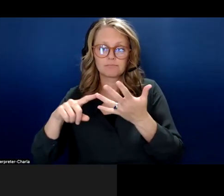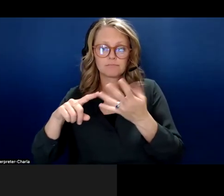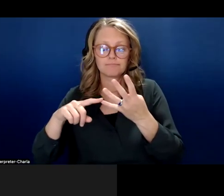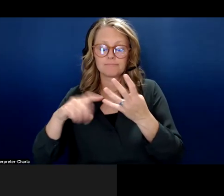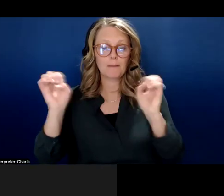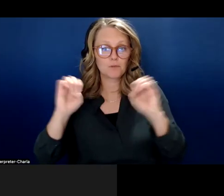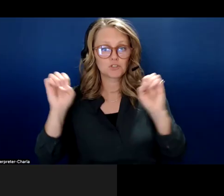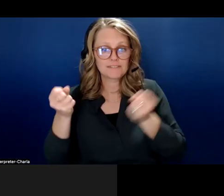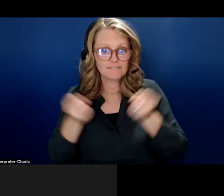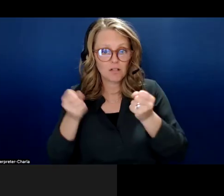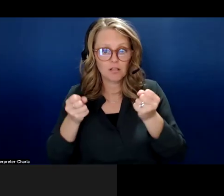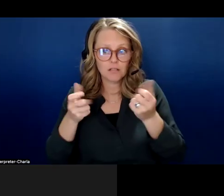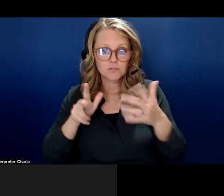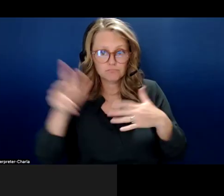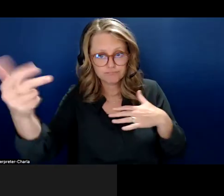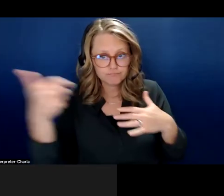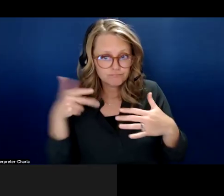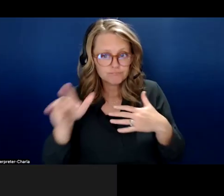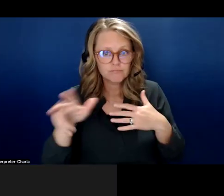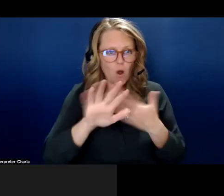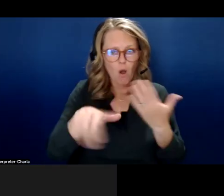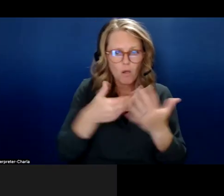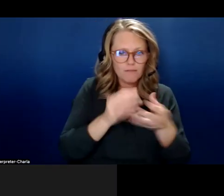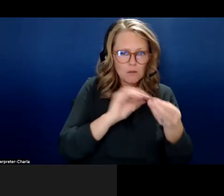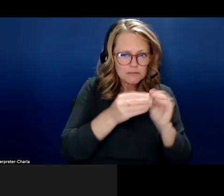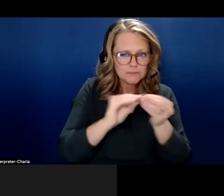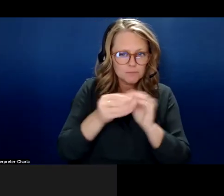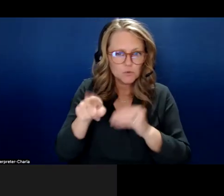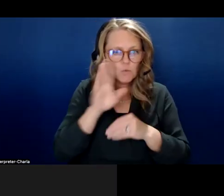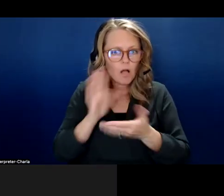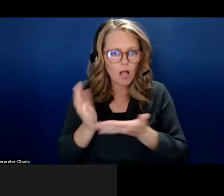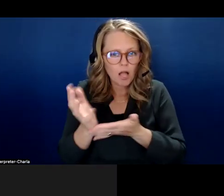all of this data so we can use it in the future?